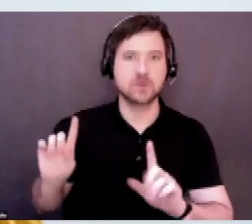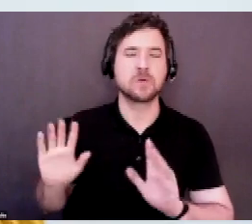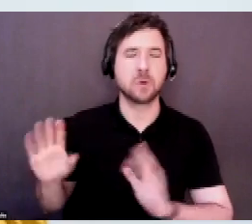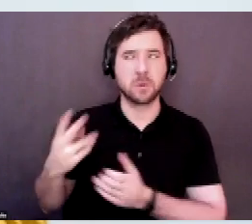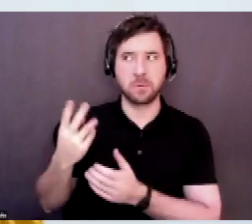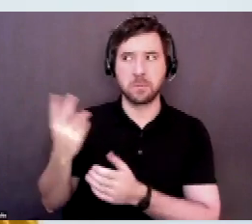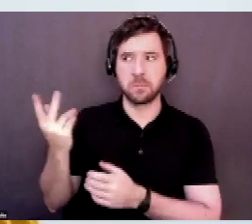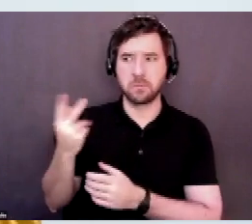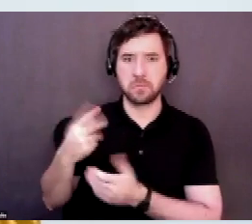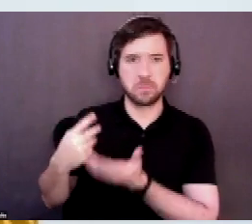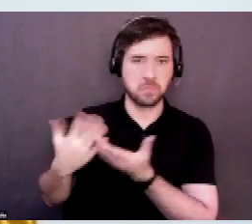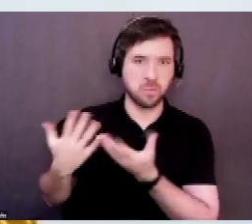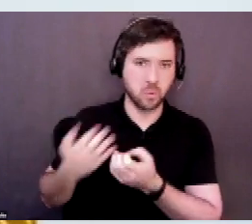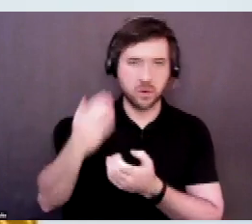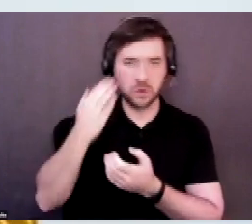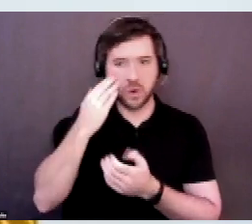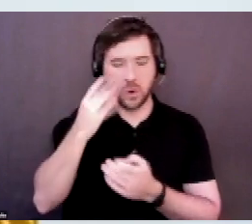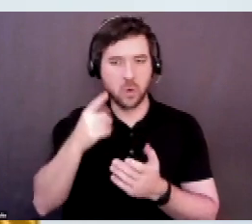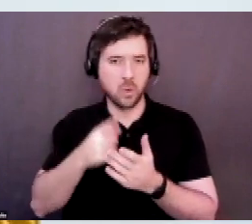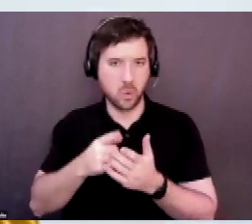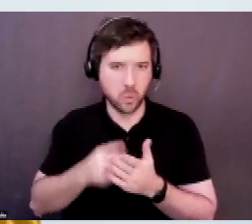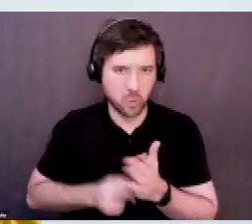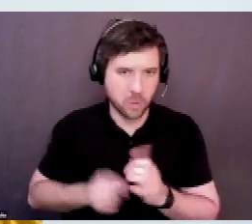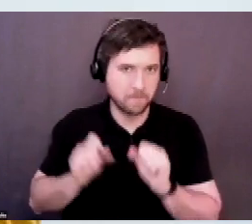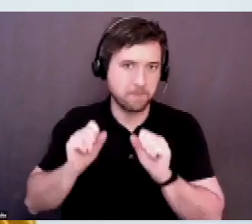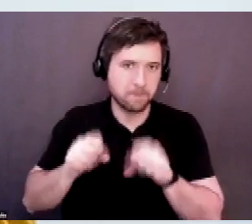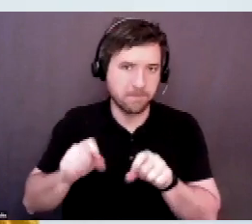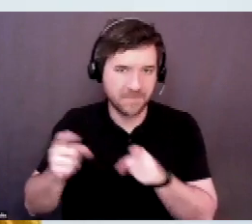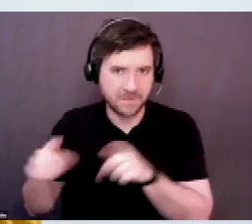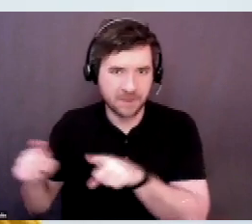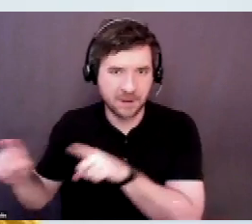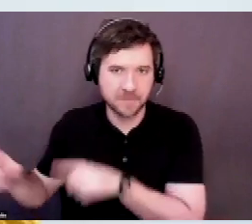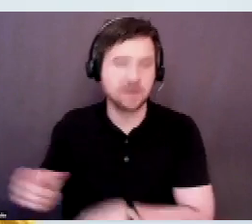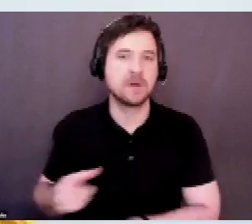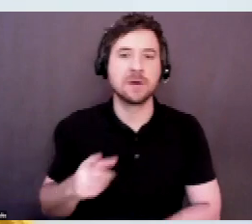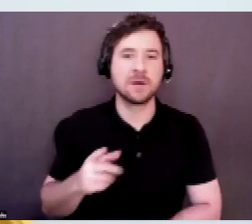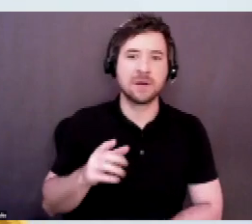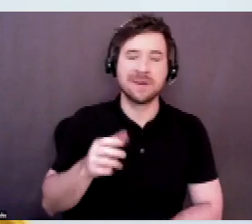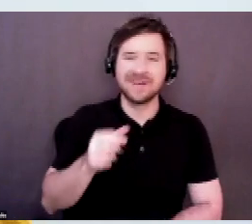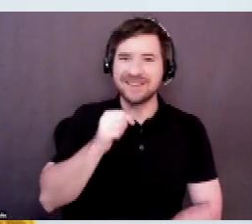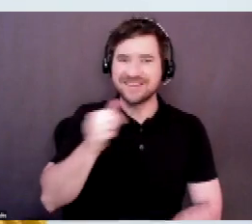Not that we had any specific decisions that we would have made because of that.